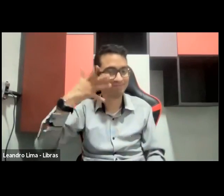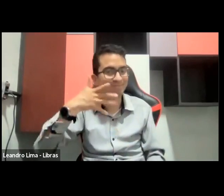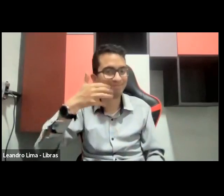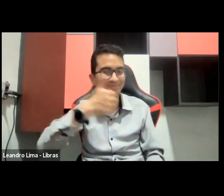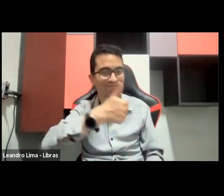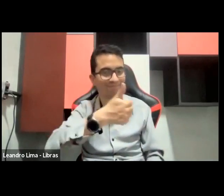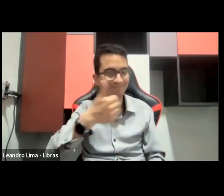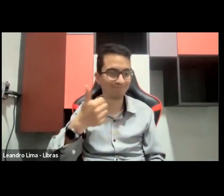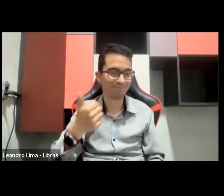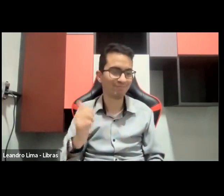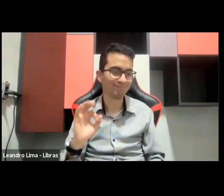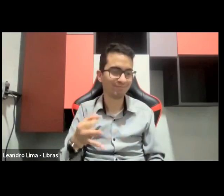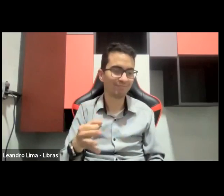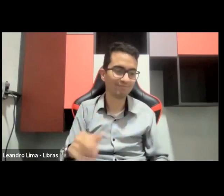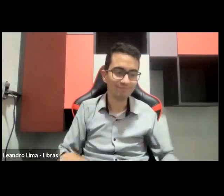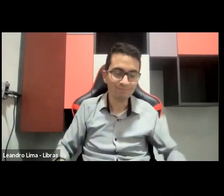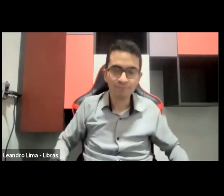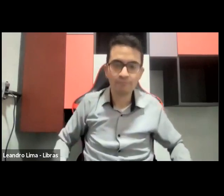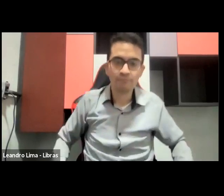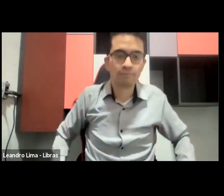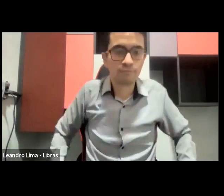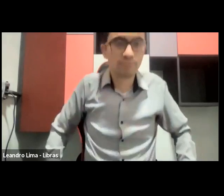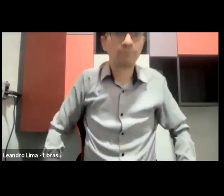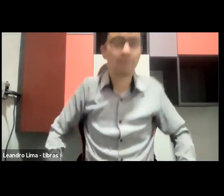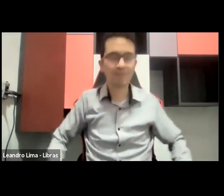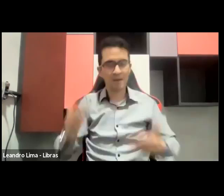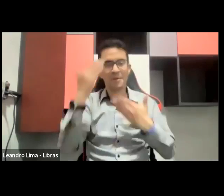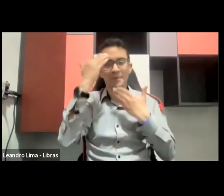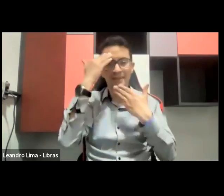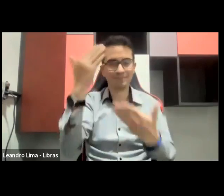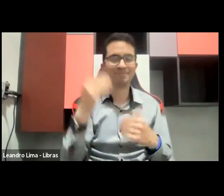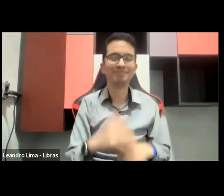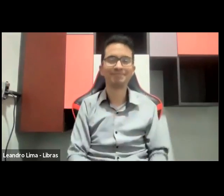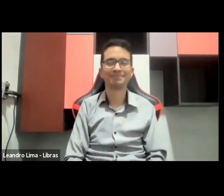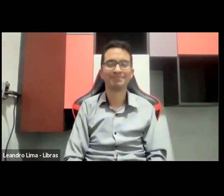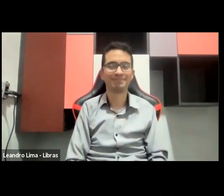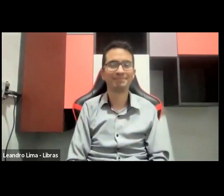think.